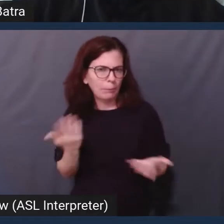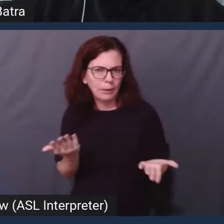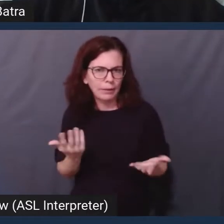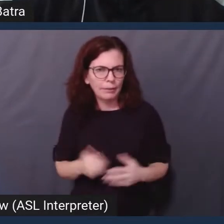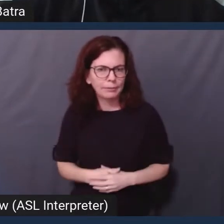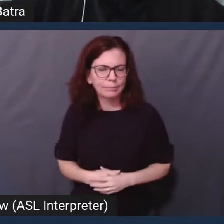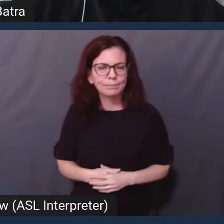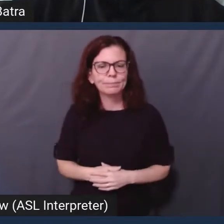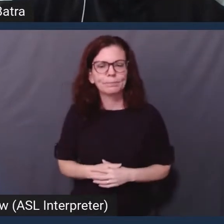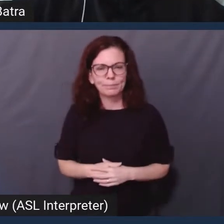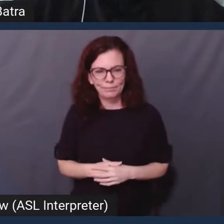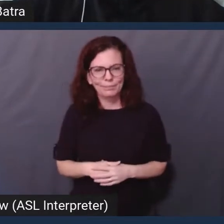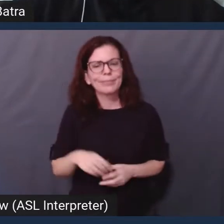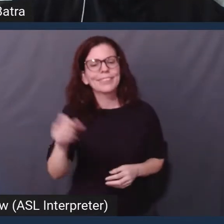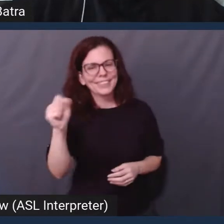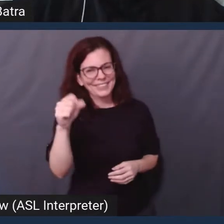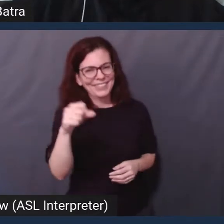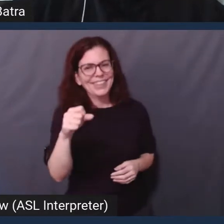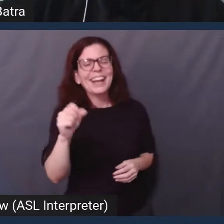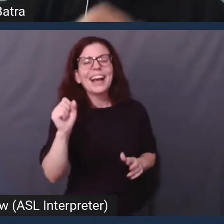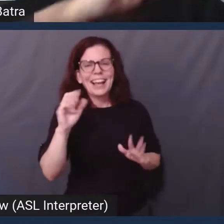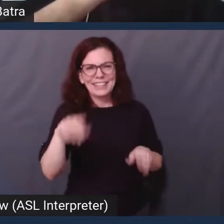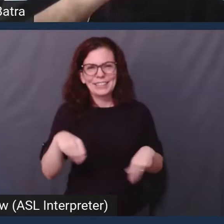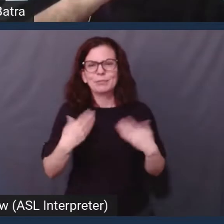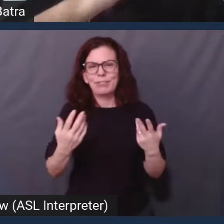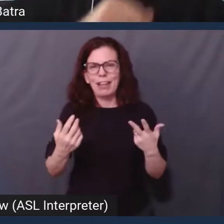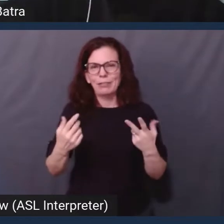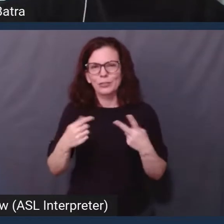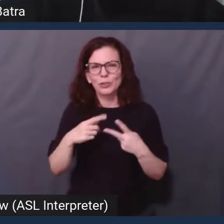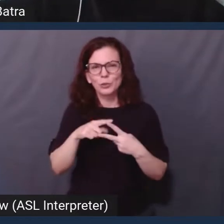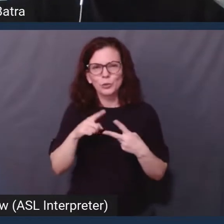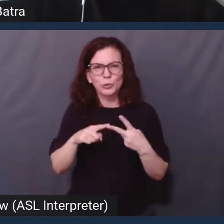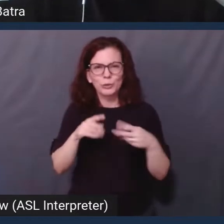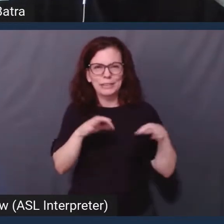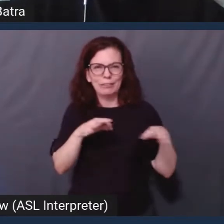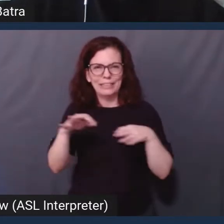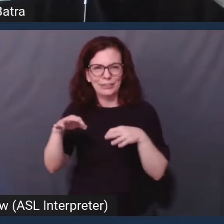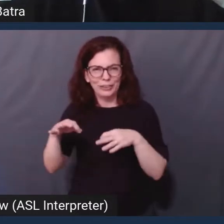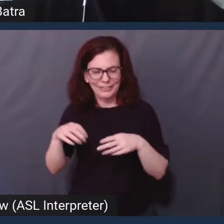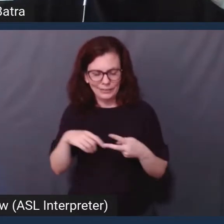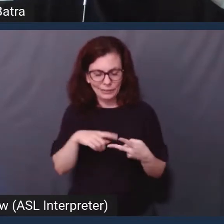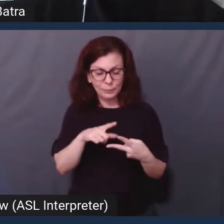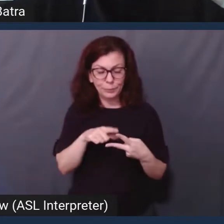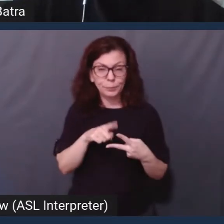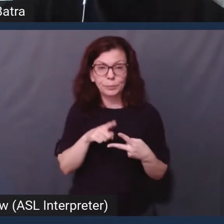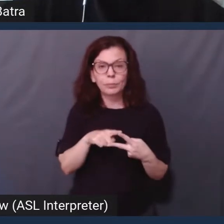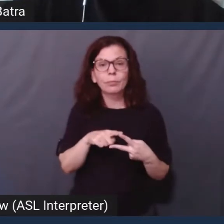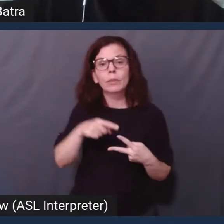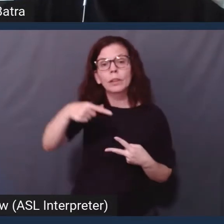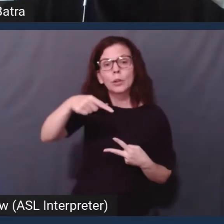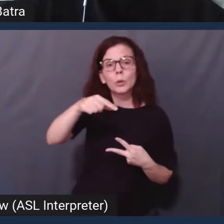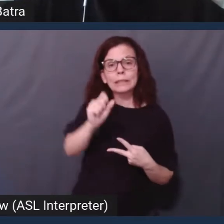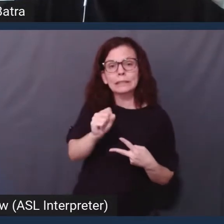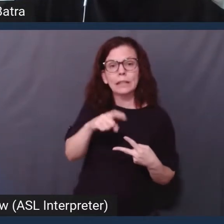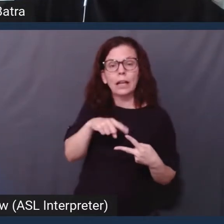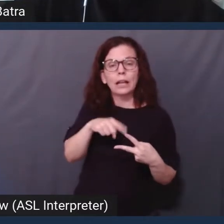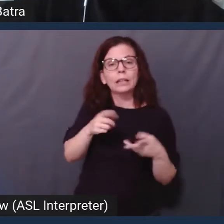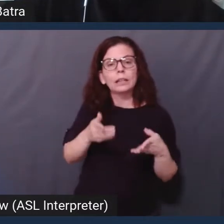(Shailesh clears throat) So yeah, I think I can give you two definitions. One is QuickSight lets you